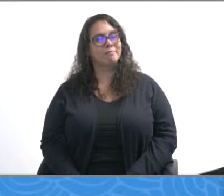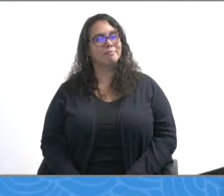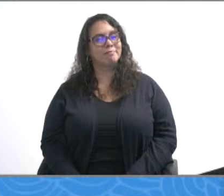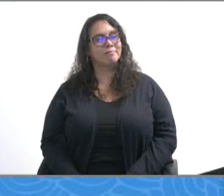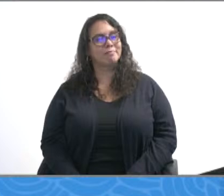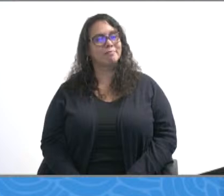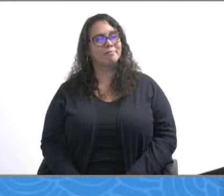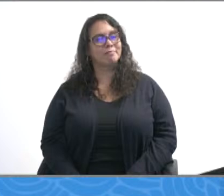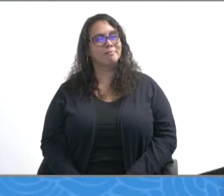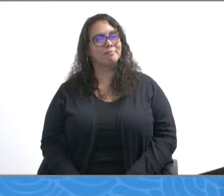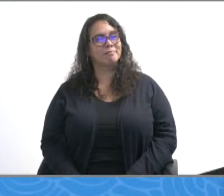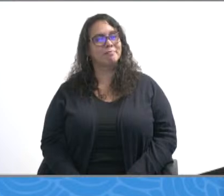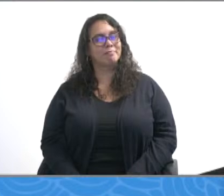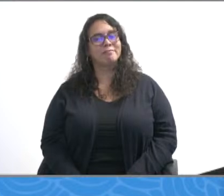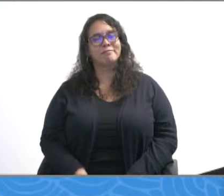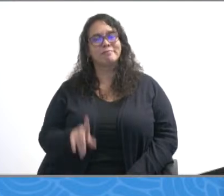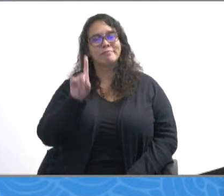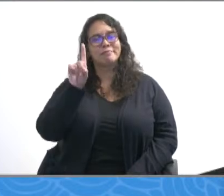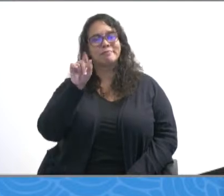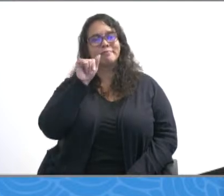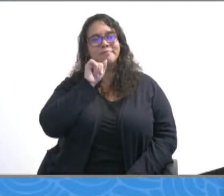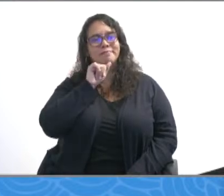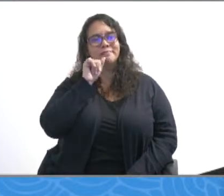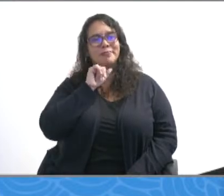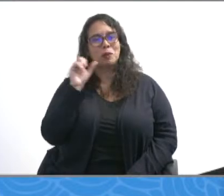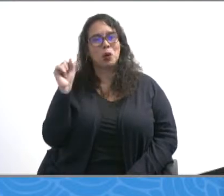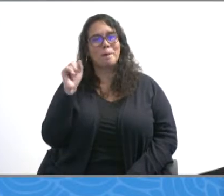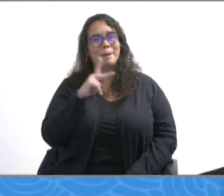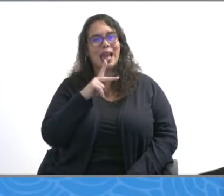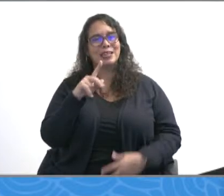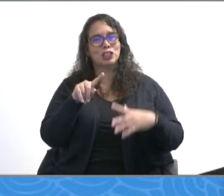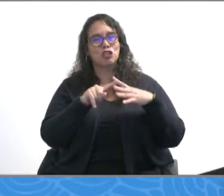And so just to remind you again